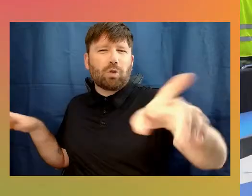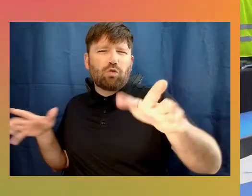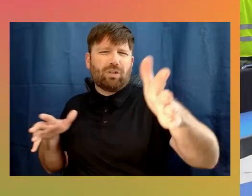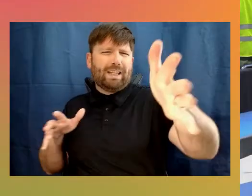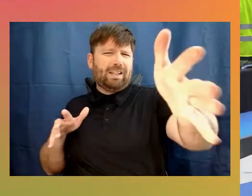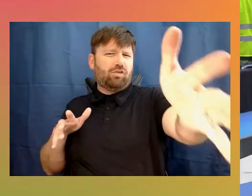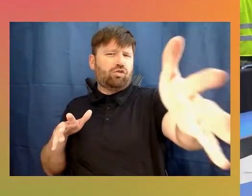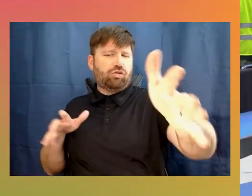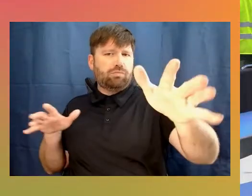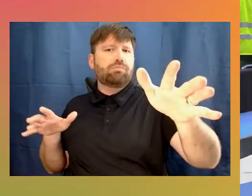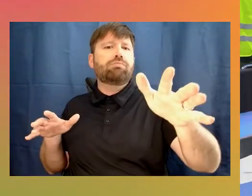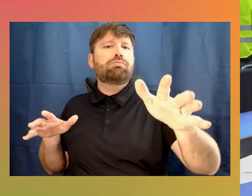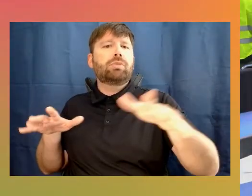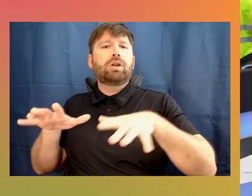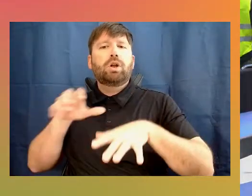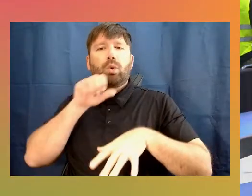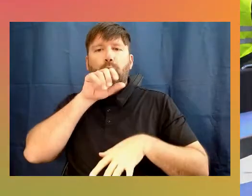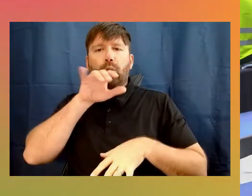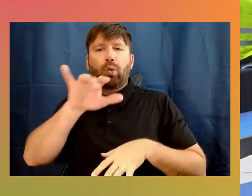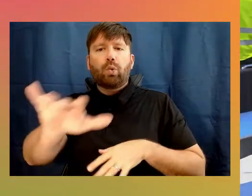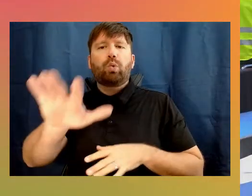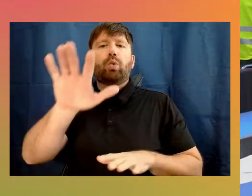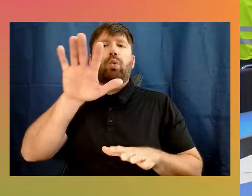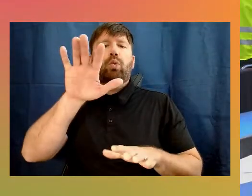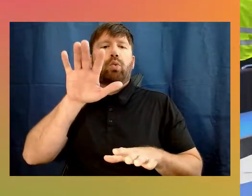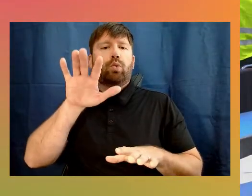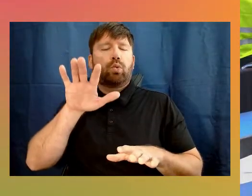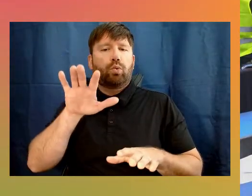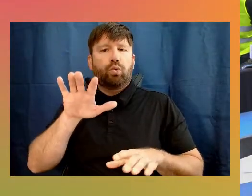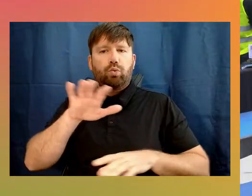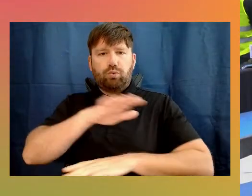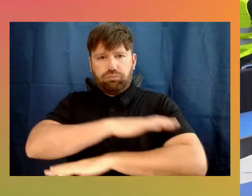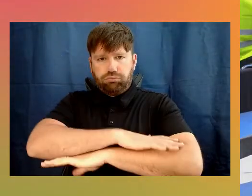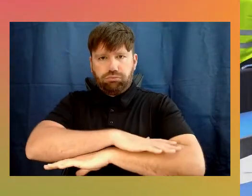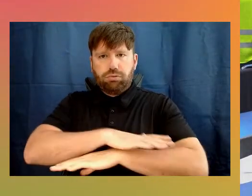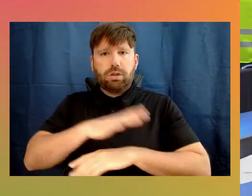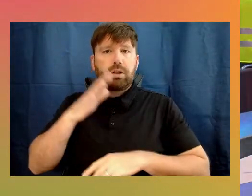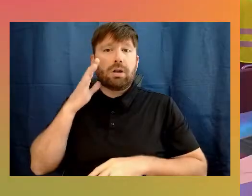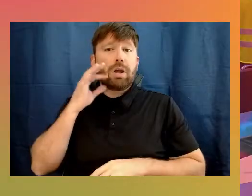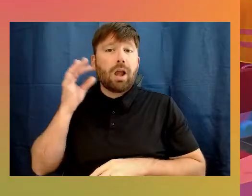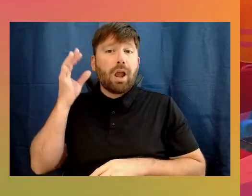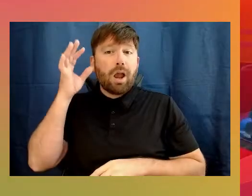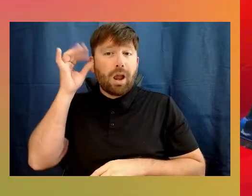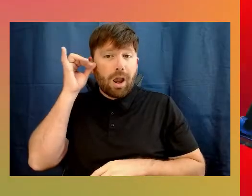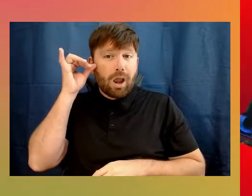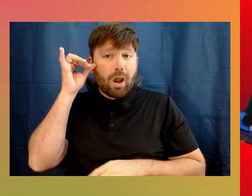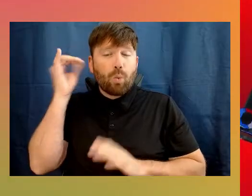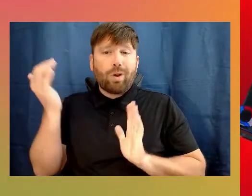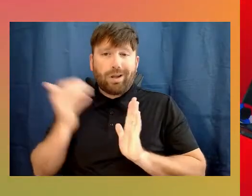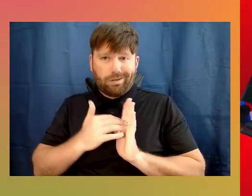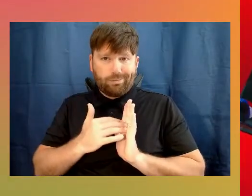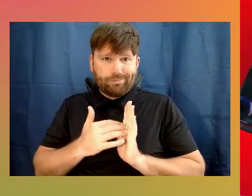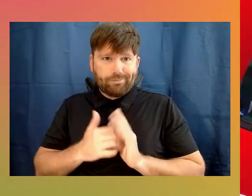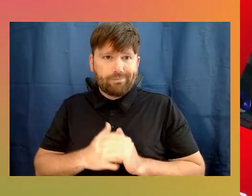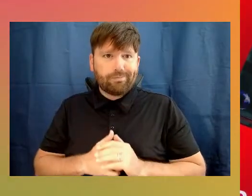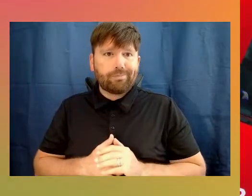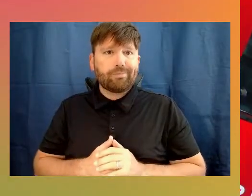ELBOW TO KNEE. BIG BREATH AND REACH. EXHALE.